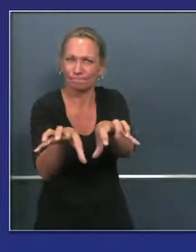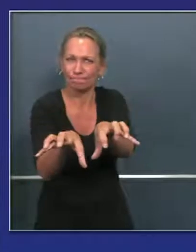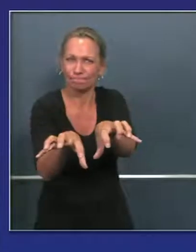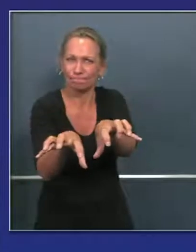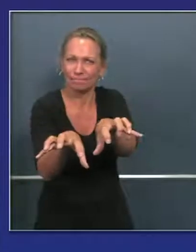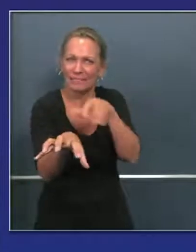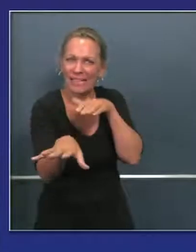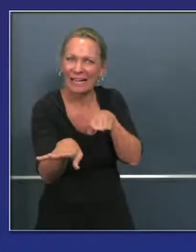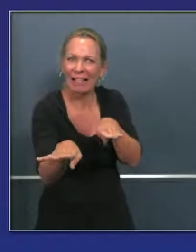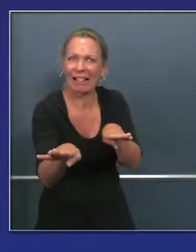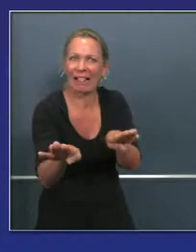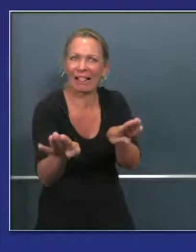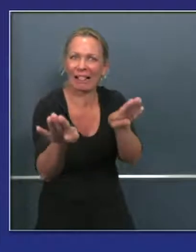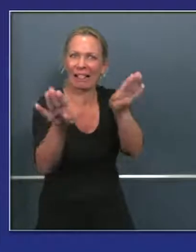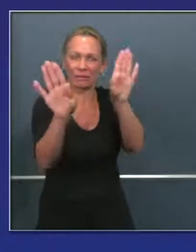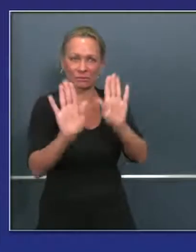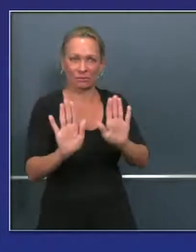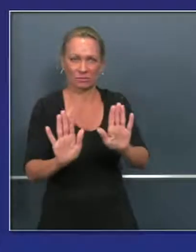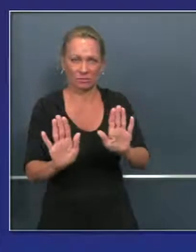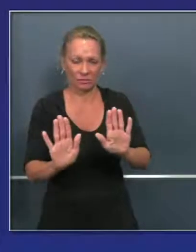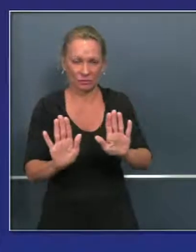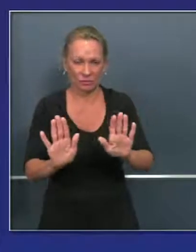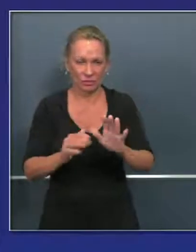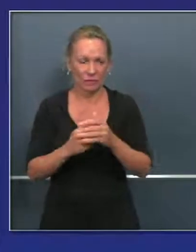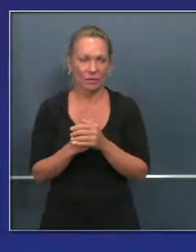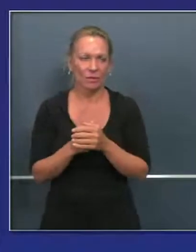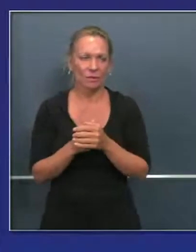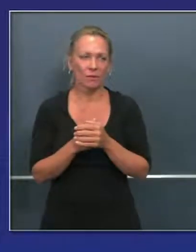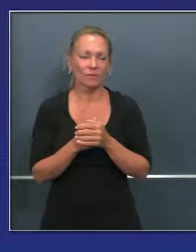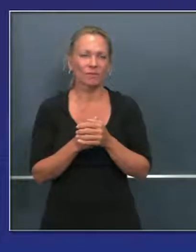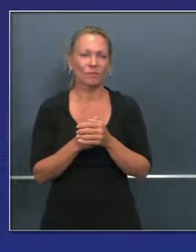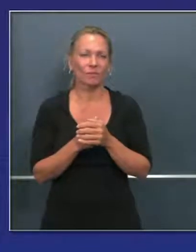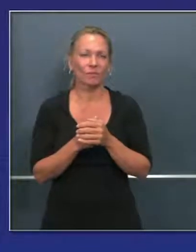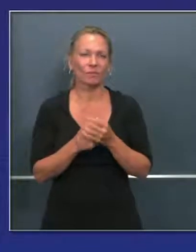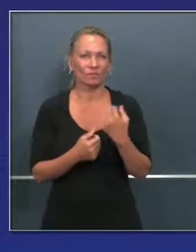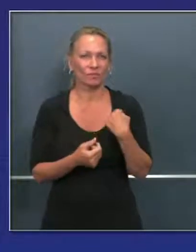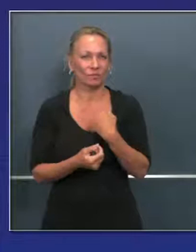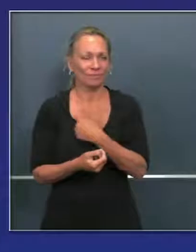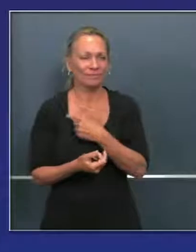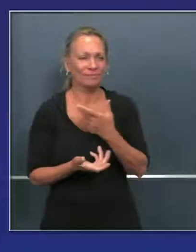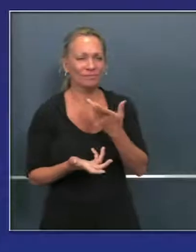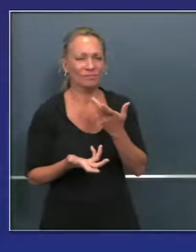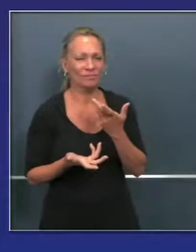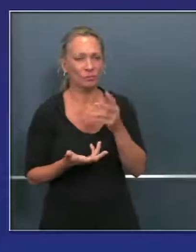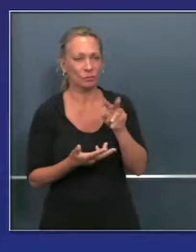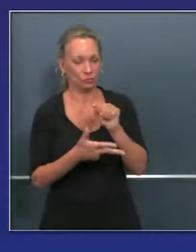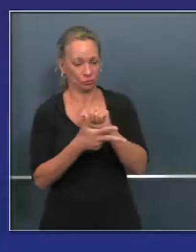officers at considering requiring a return to stay at home order and the only County so far